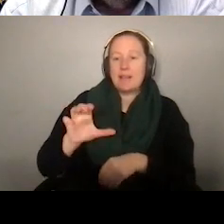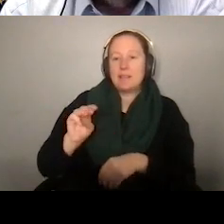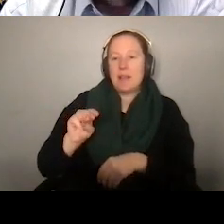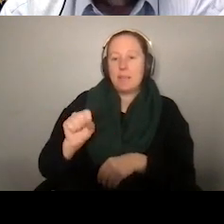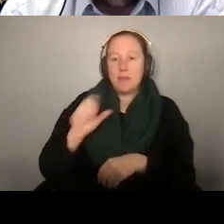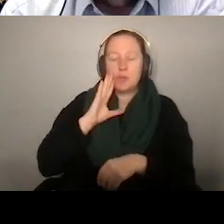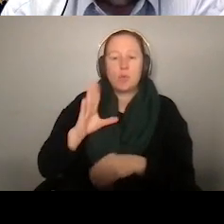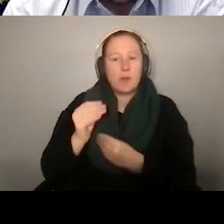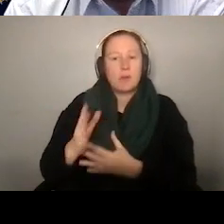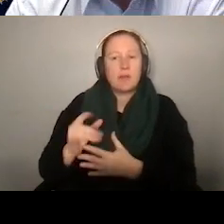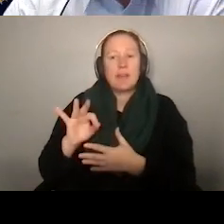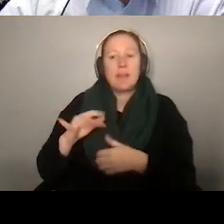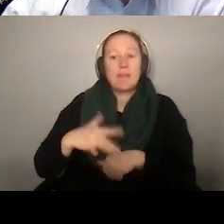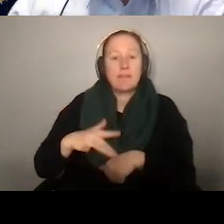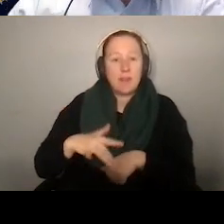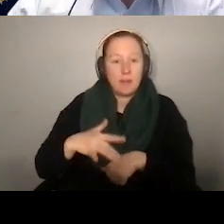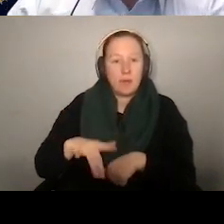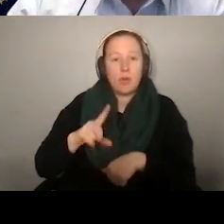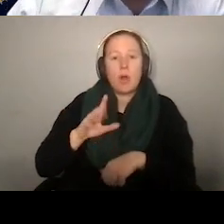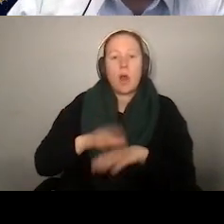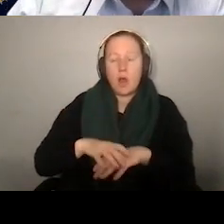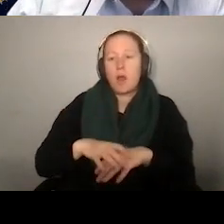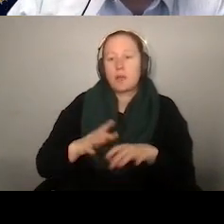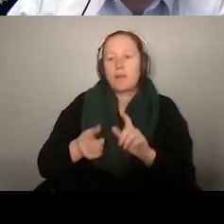the adjustment form of the payment transaction.